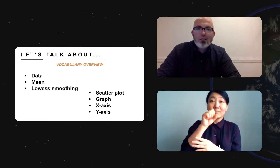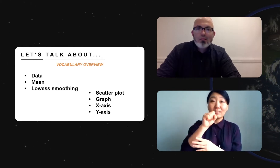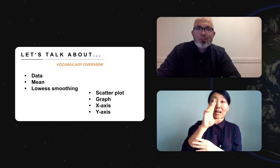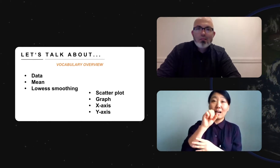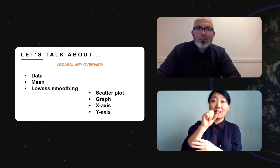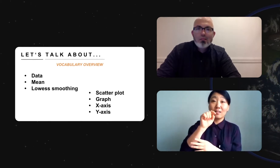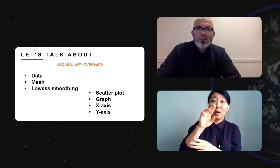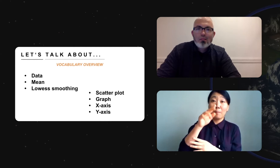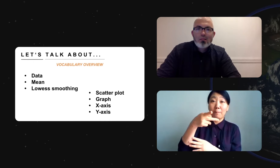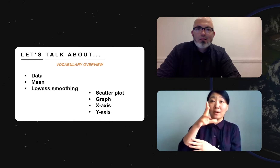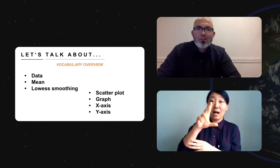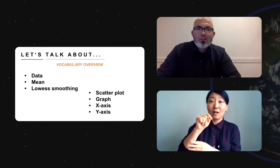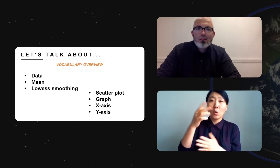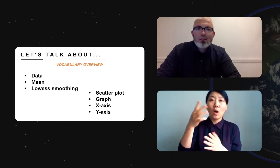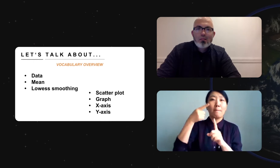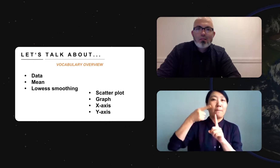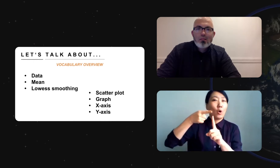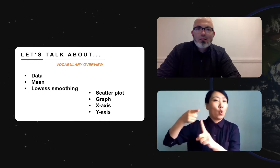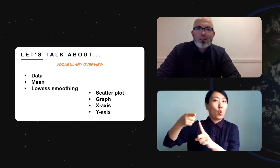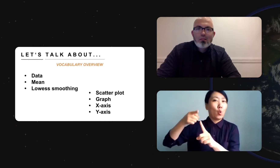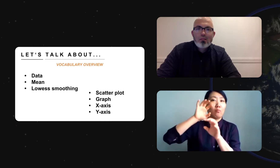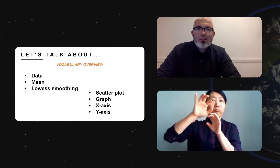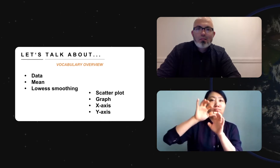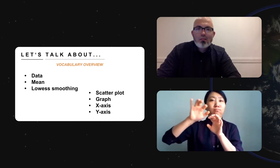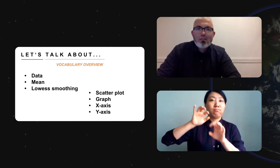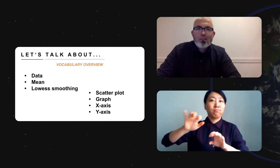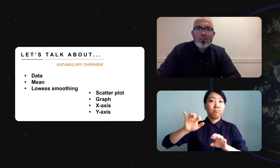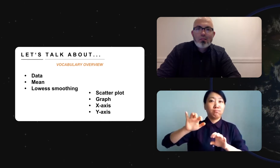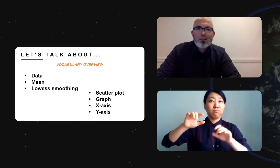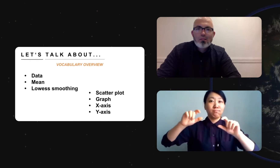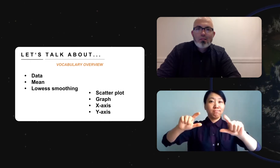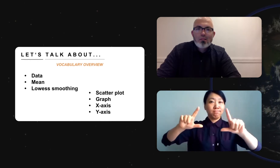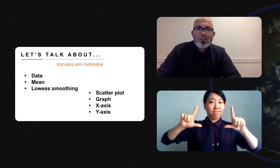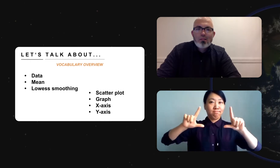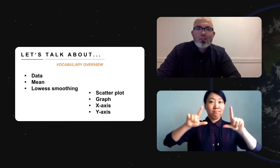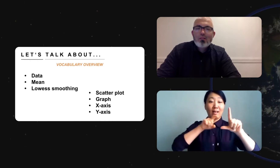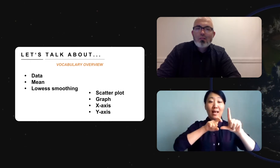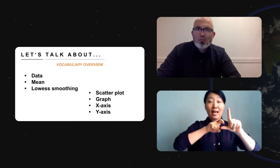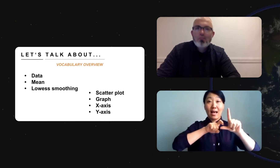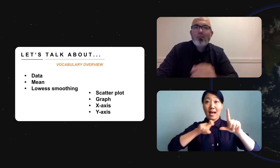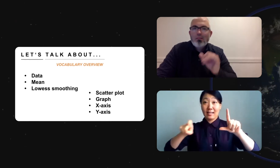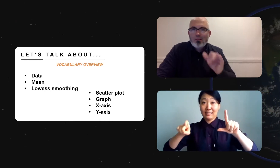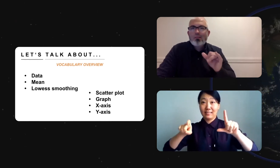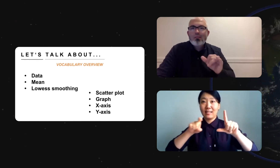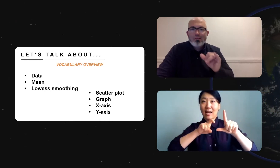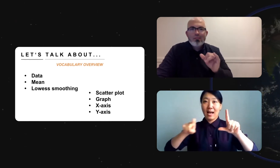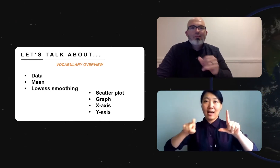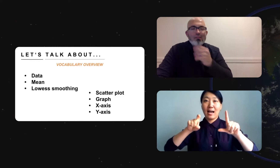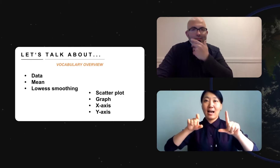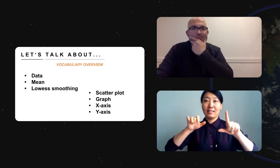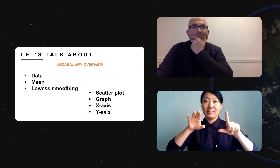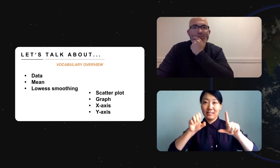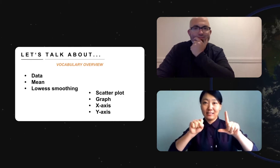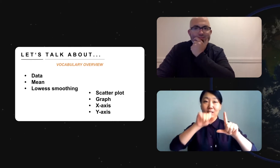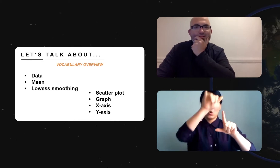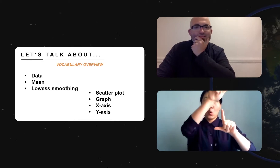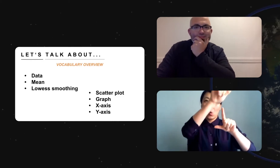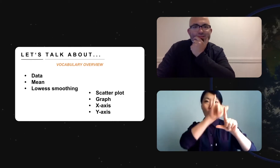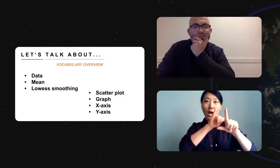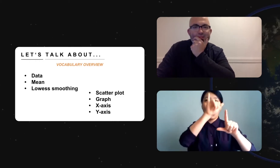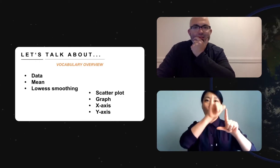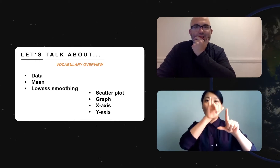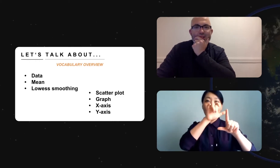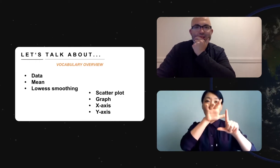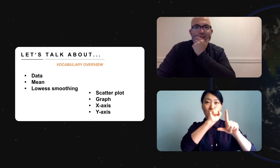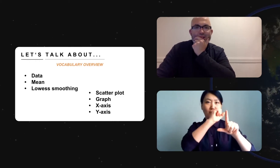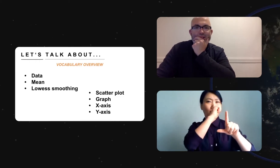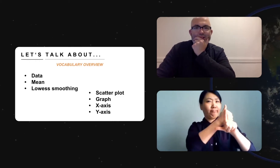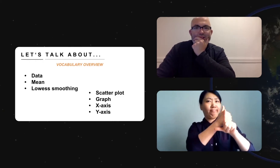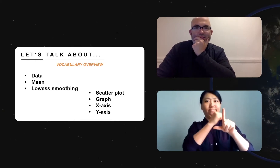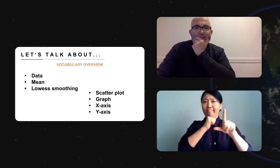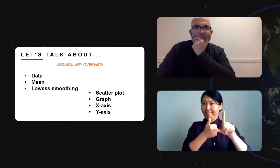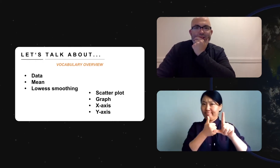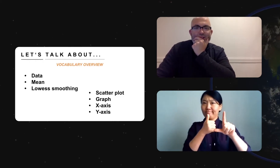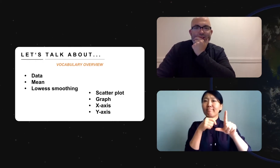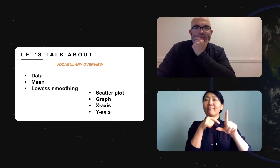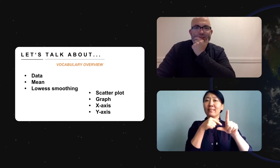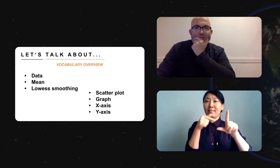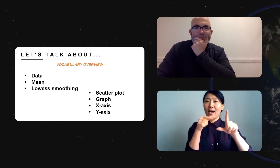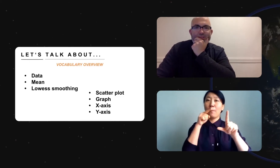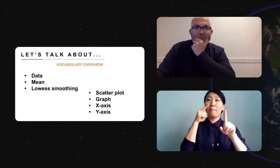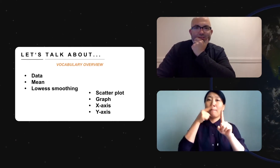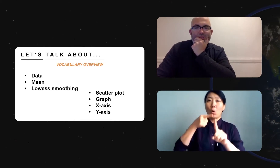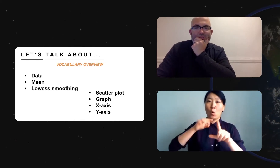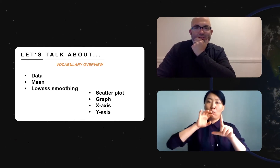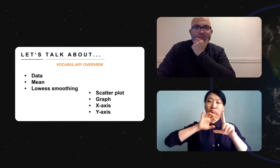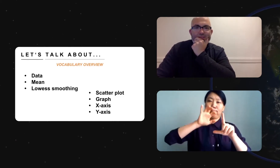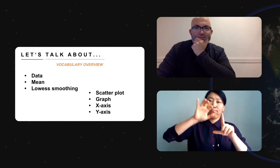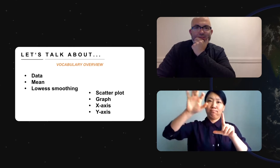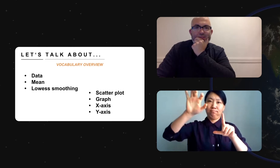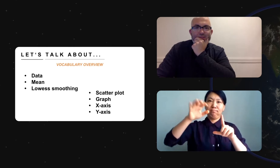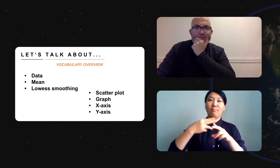But, the scatter point has the points on a graph along an X-axis and a Y-axis.